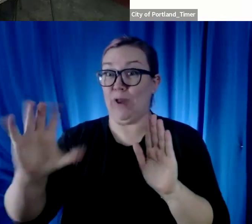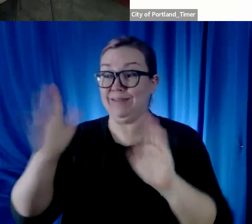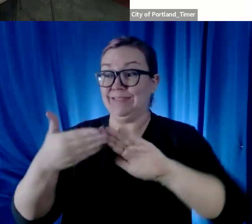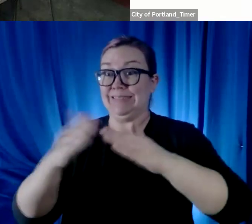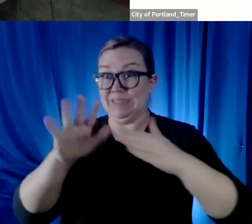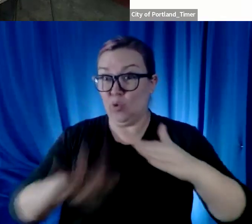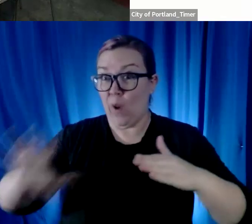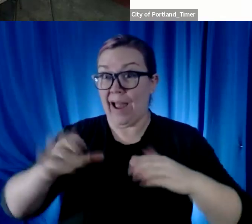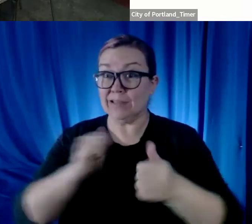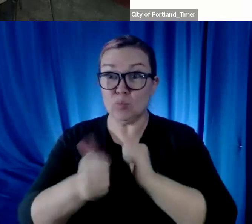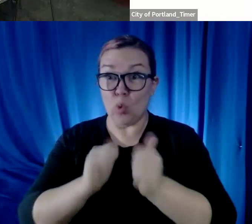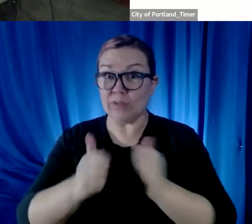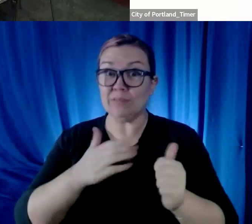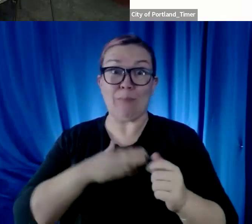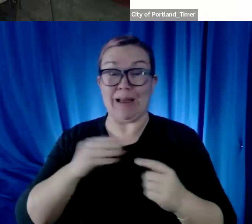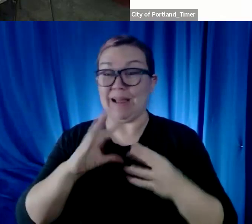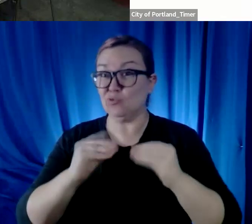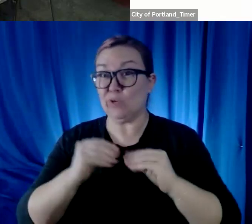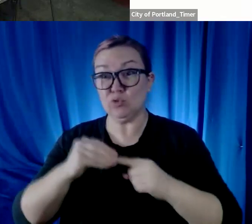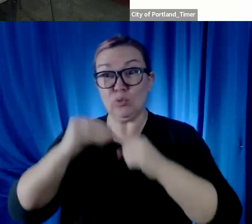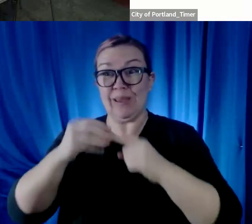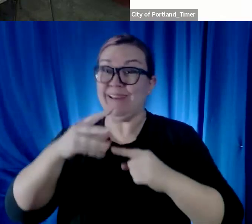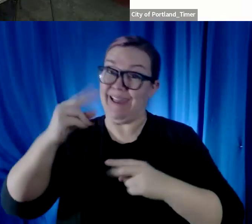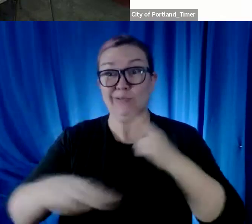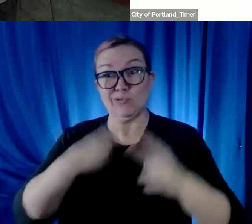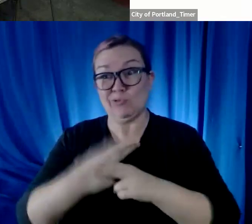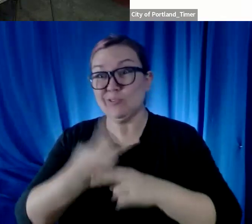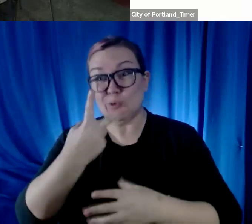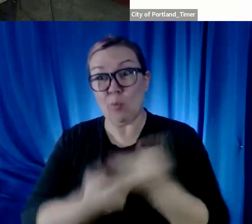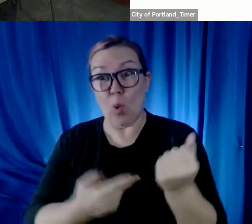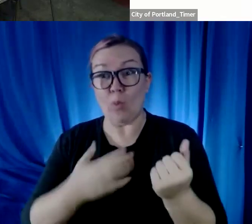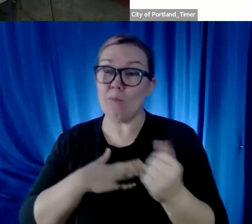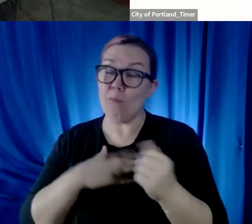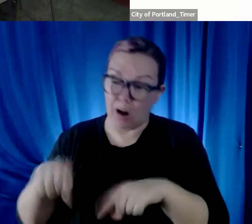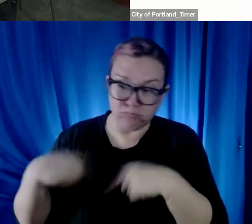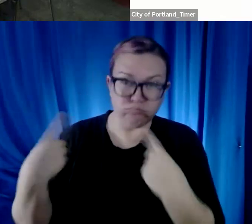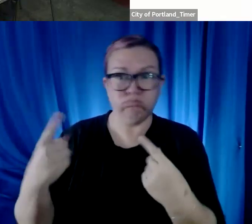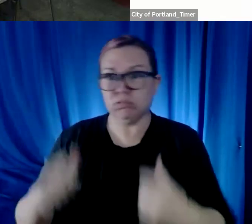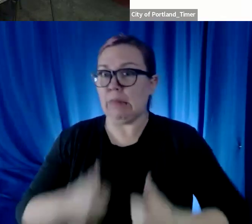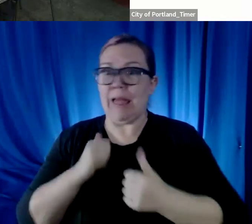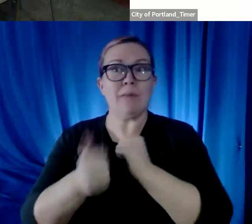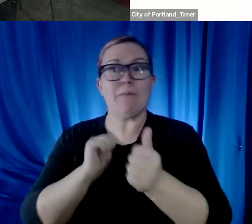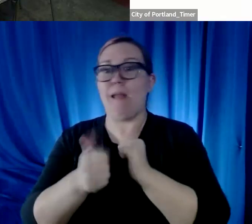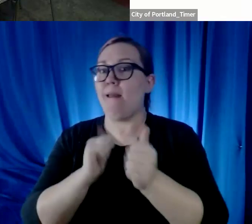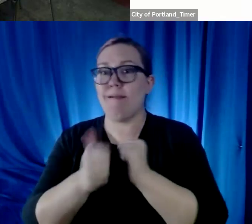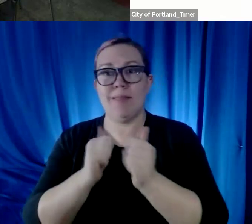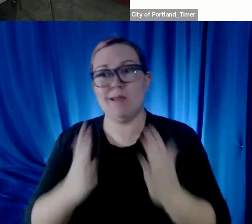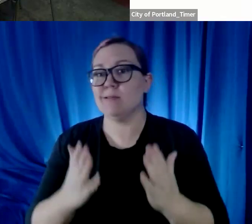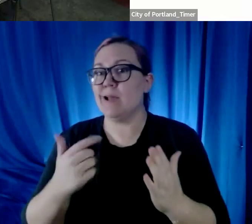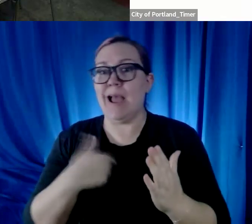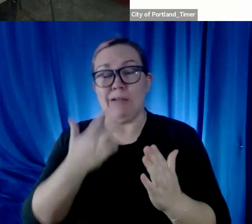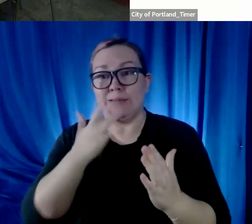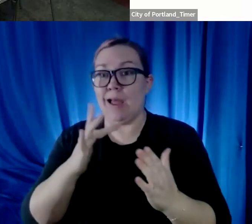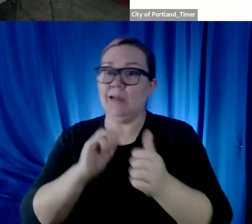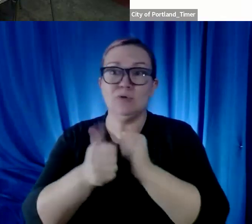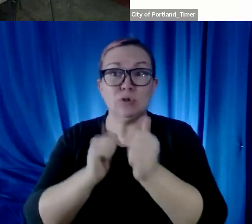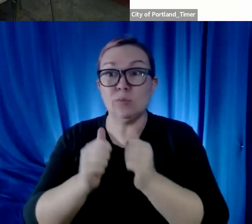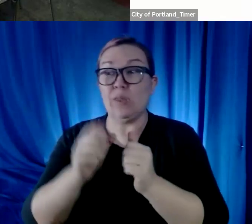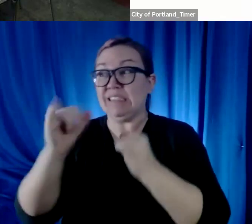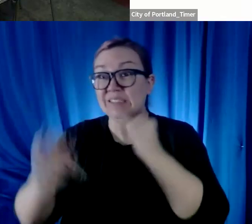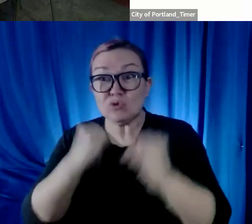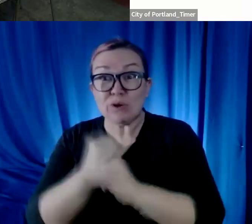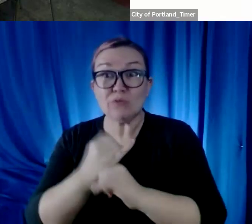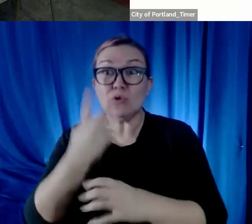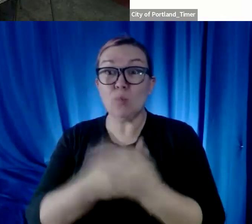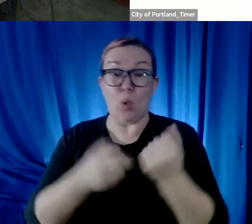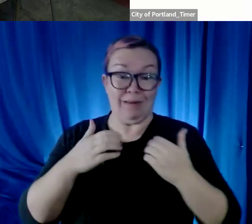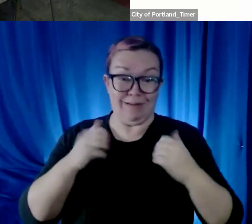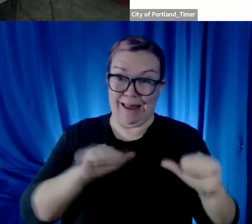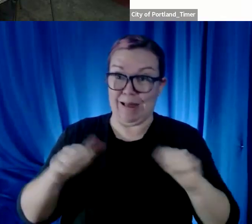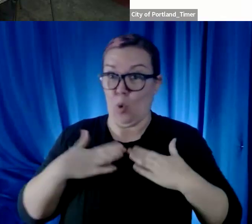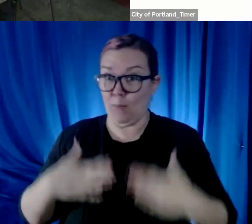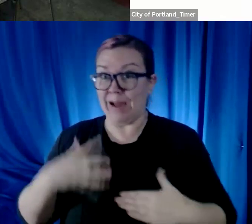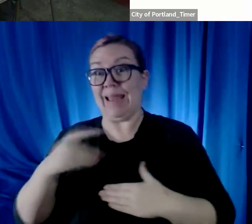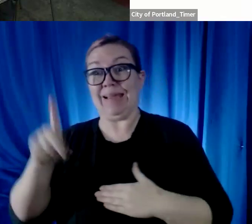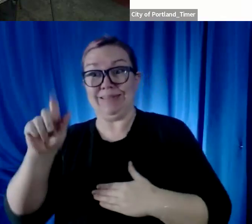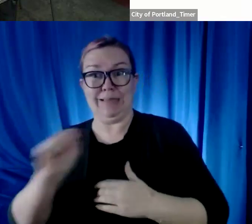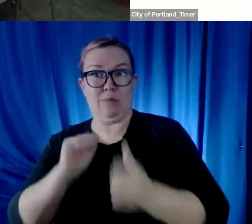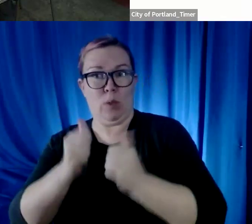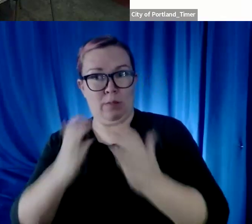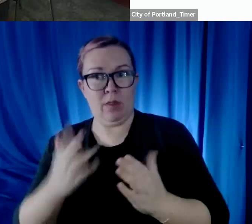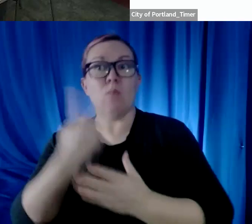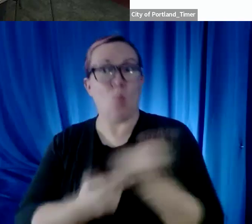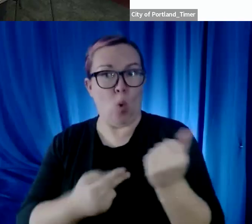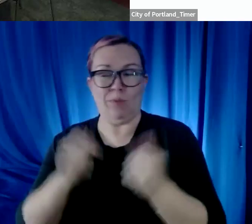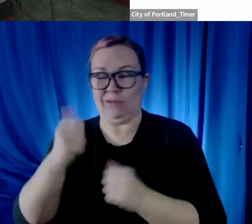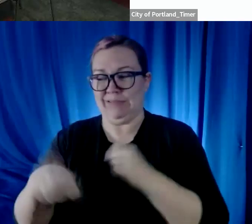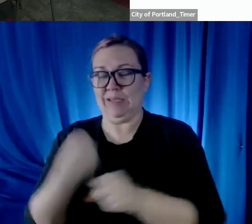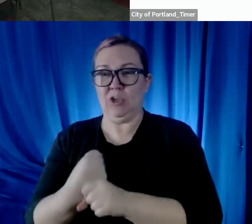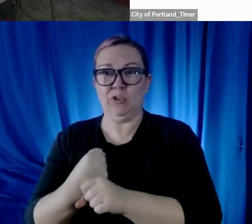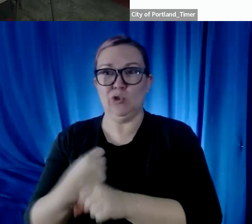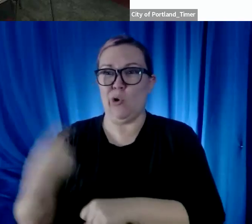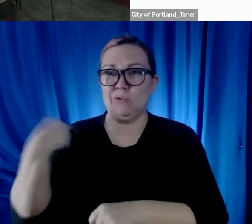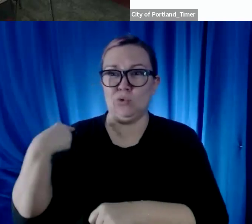My story is both unique and universal My entire life, I was a competitive athlete. I was fortunate enough to compete internationally, both as an able body and a disabled athlete. About 10 years ago, I blew out my shoulder and I couldn't.